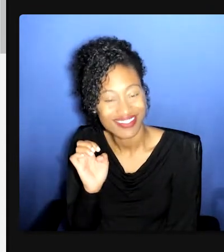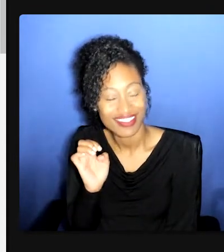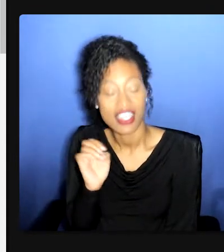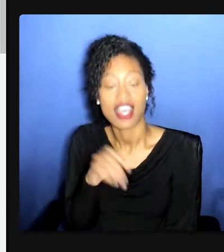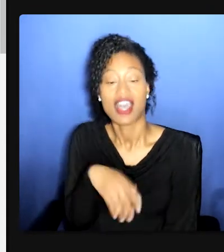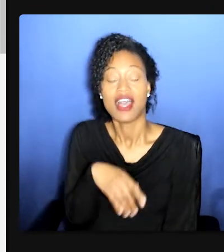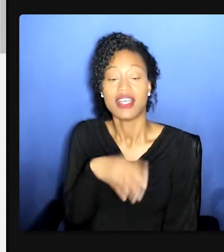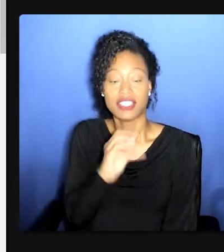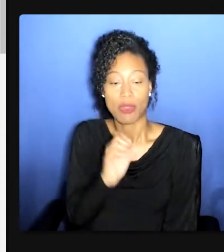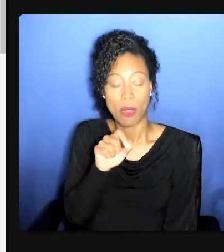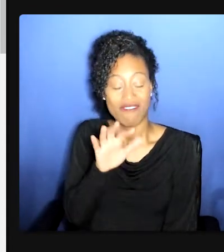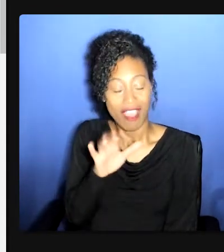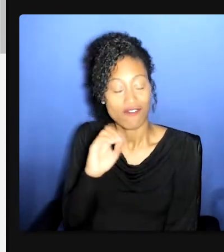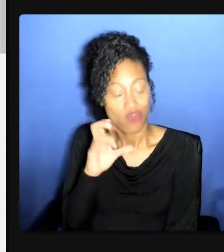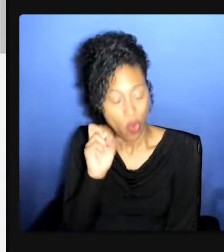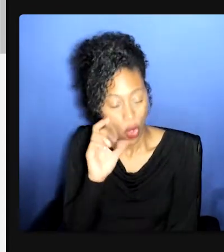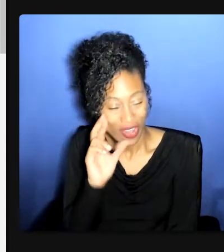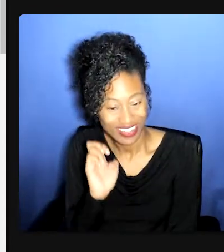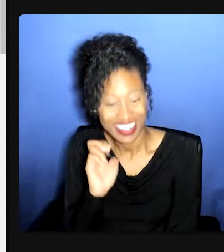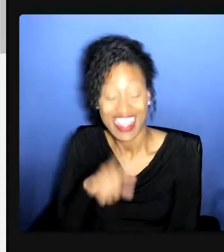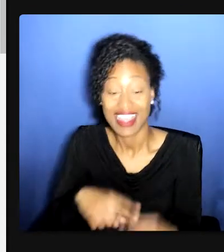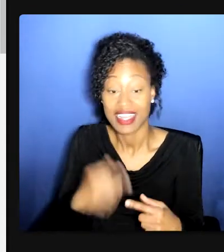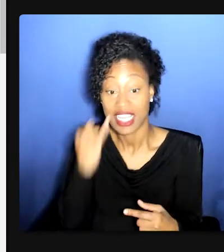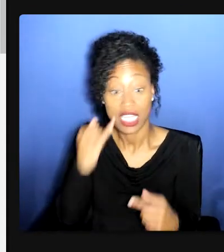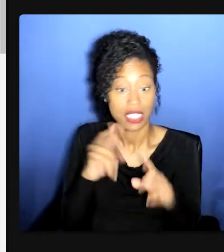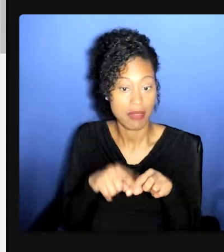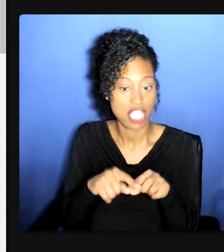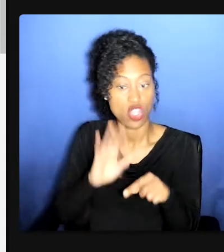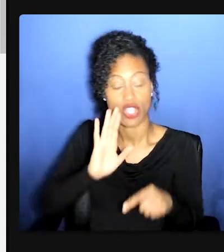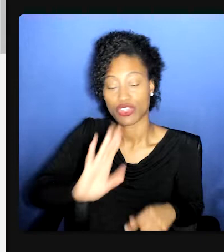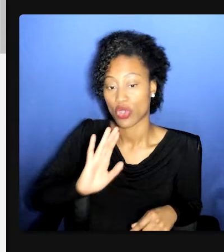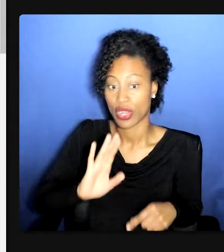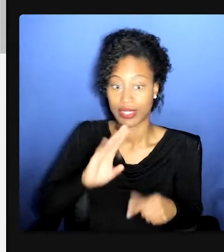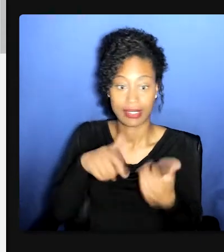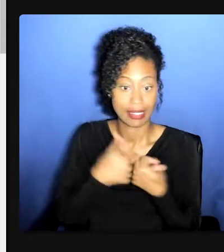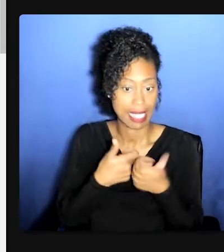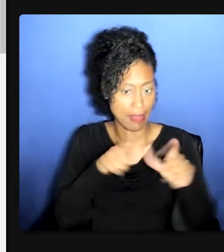The VM size and servers per VM depends on how you scale your game servers